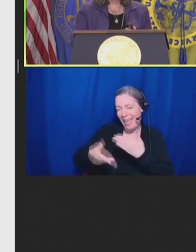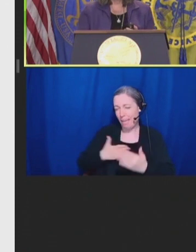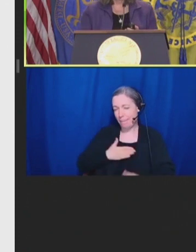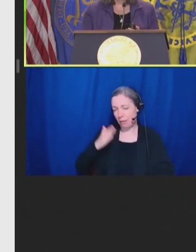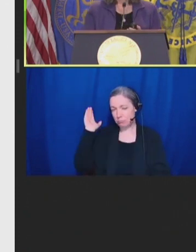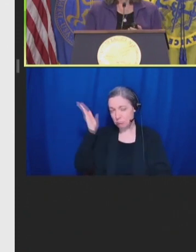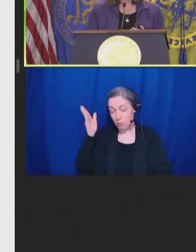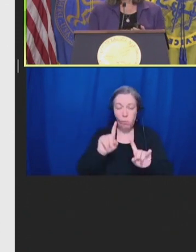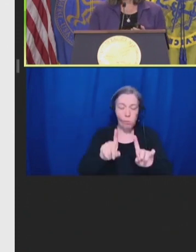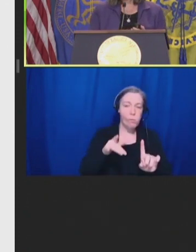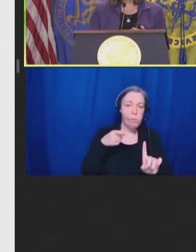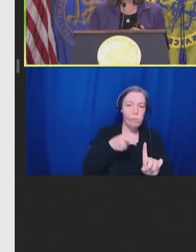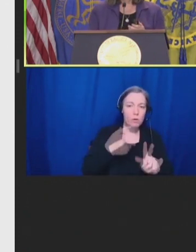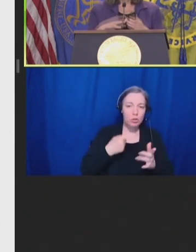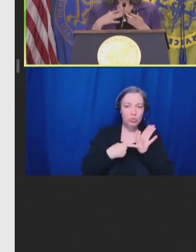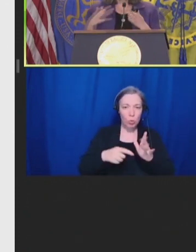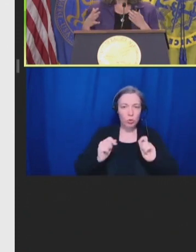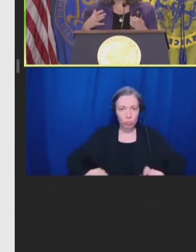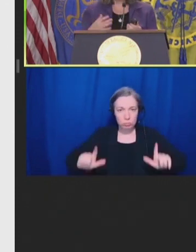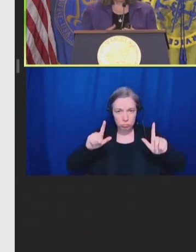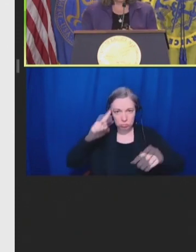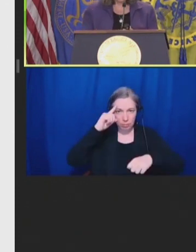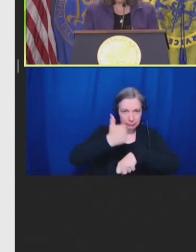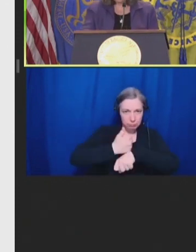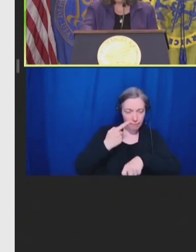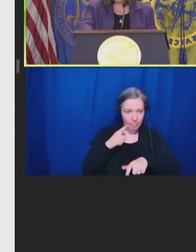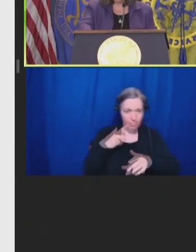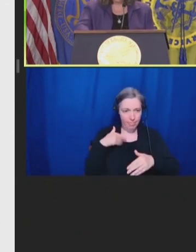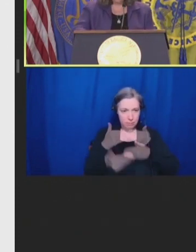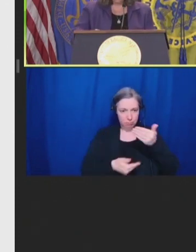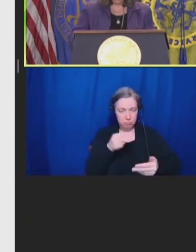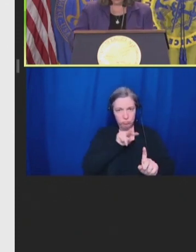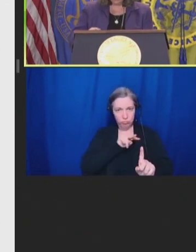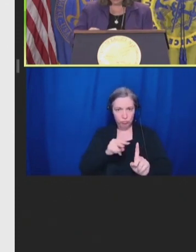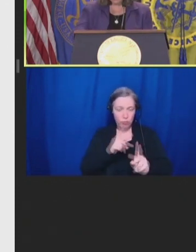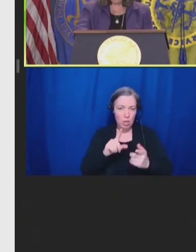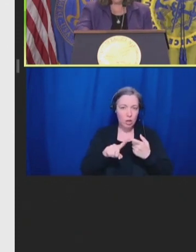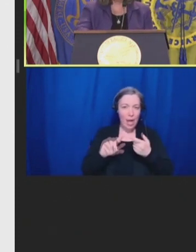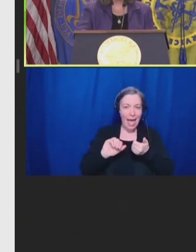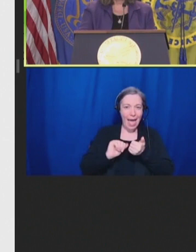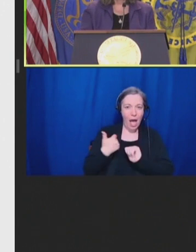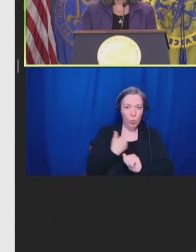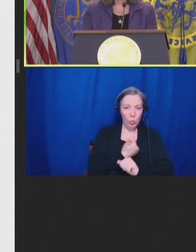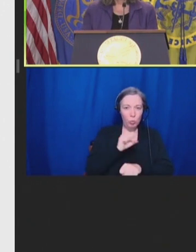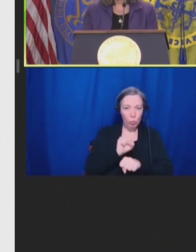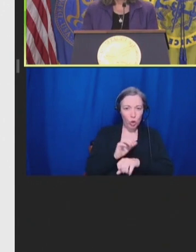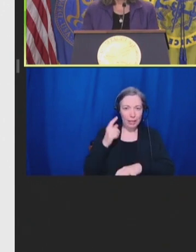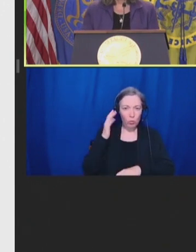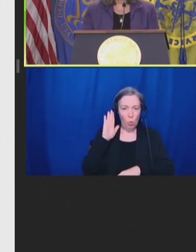you the framework that we are working through for vaccine confidence, which,